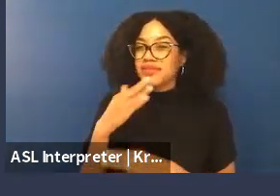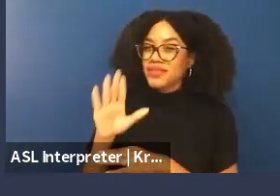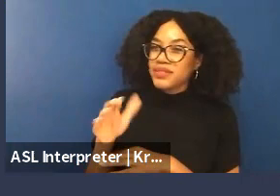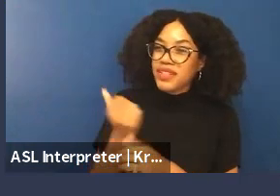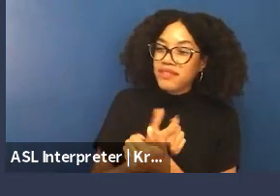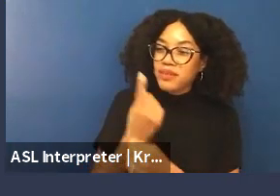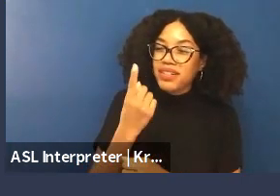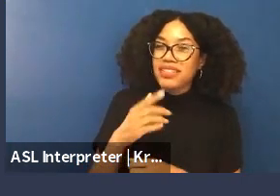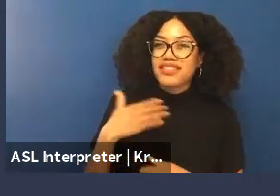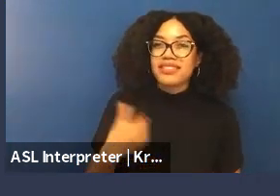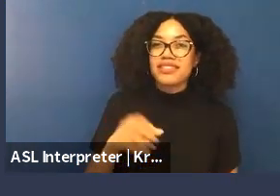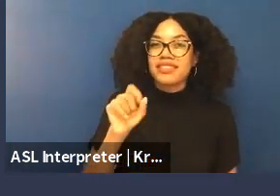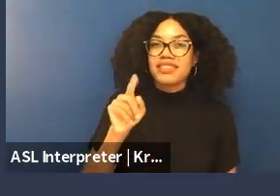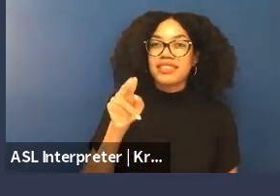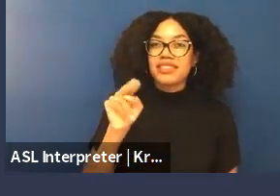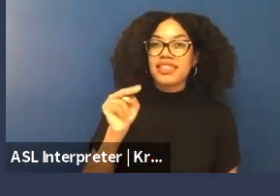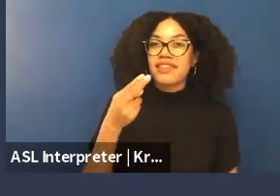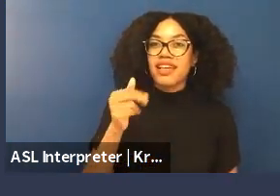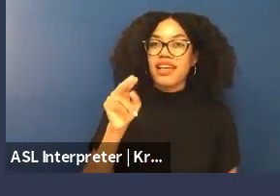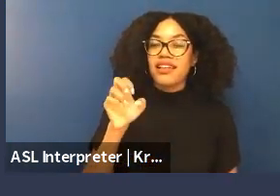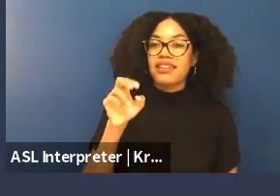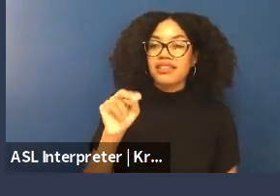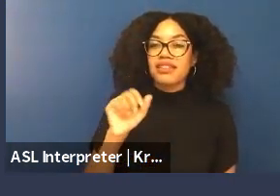Hansen, and with the Center for Teaching Excellence at Duquesne University.